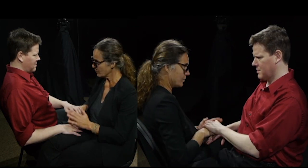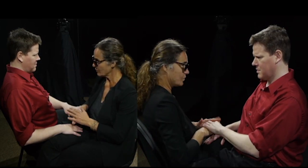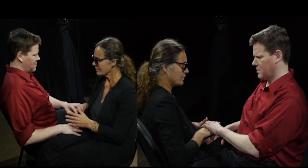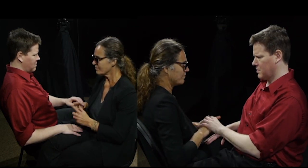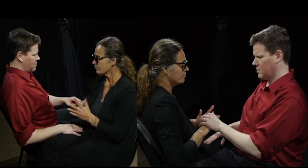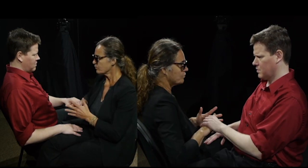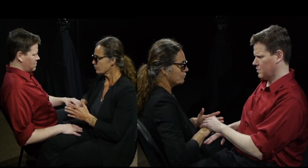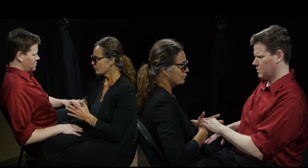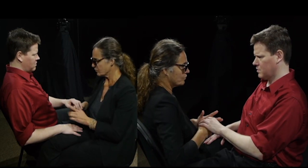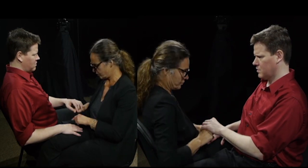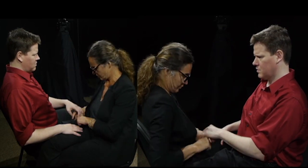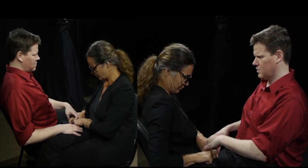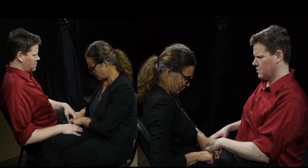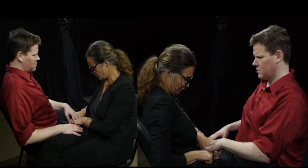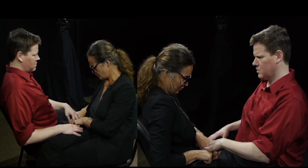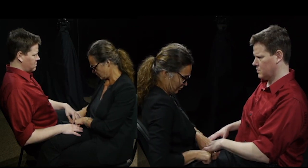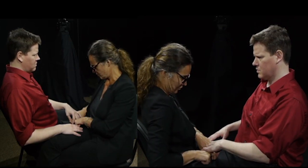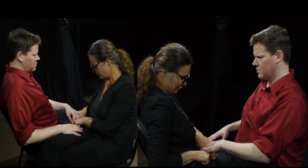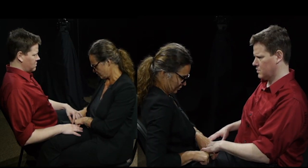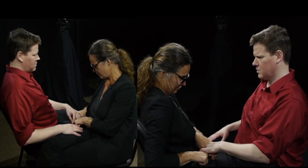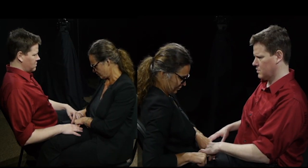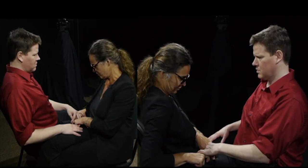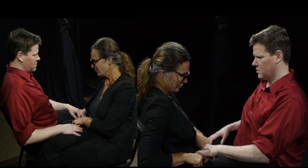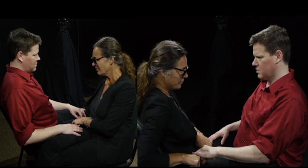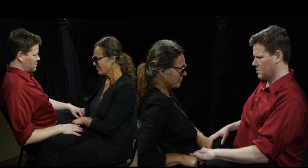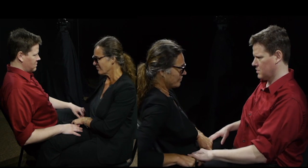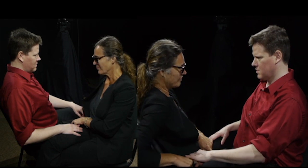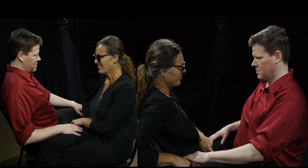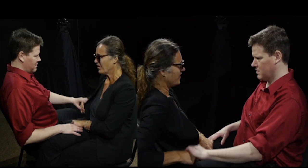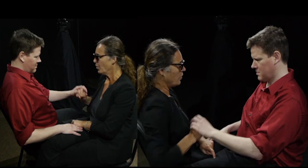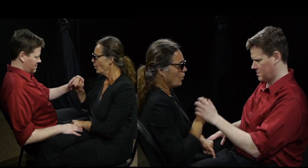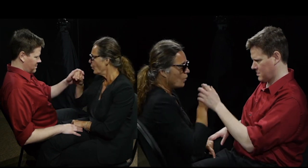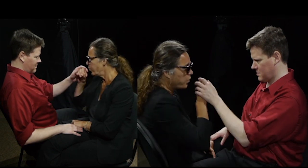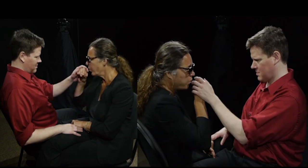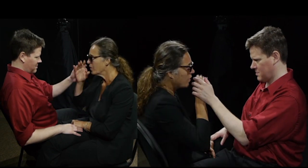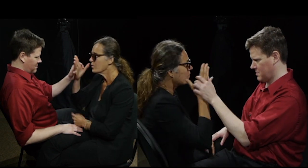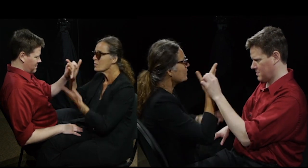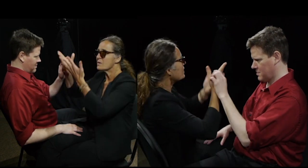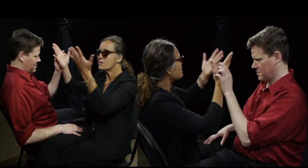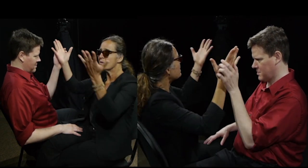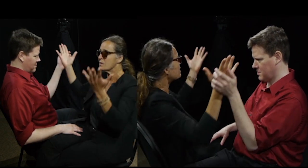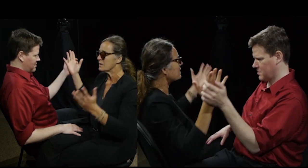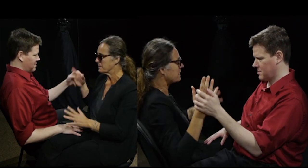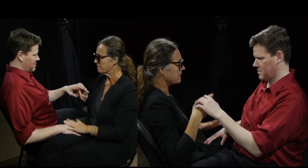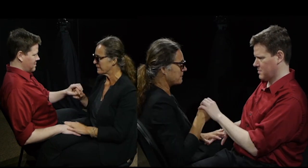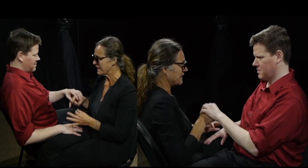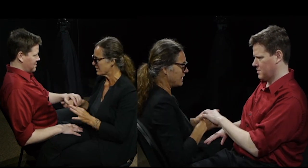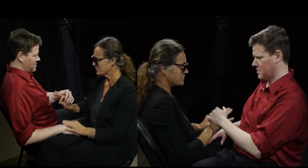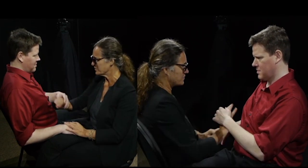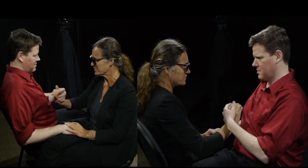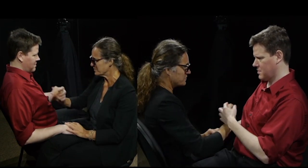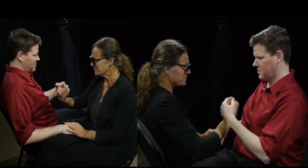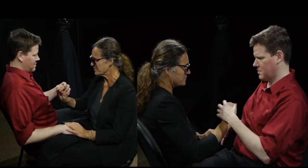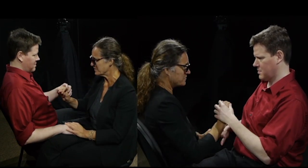completely unprecedented in its use of contact space. When protactile language came on the scene, people had questions and some were skeptical.